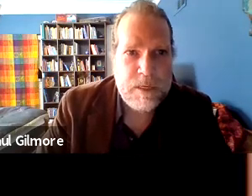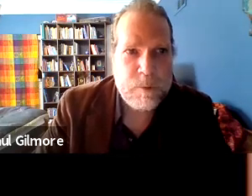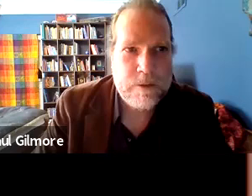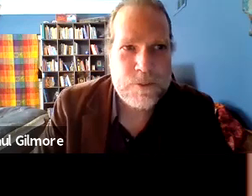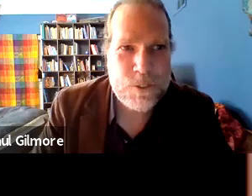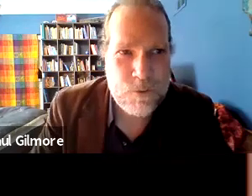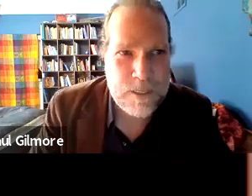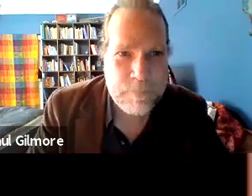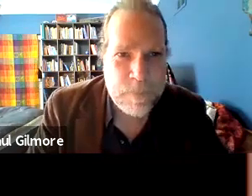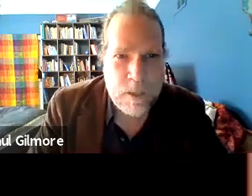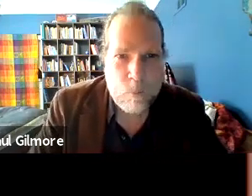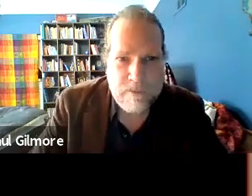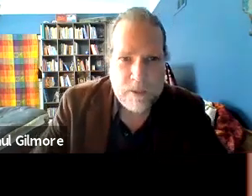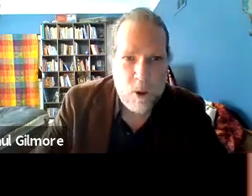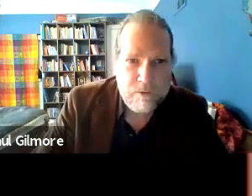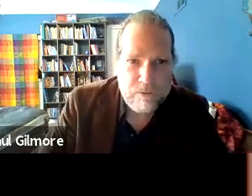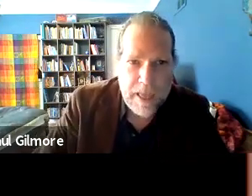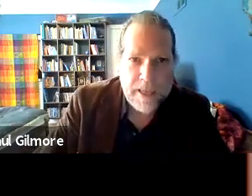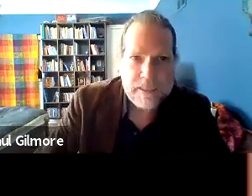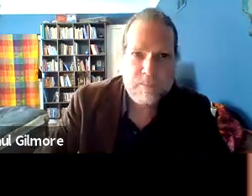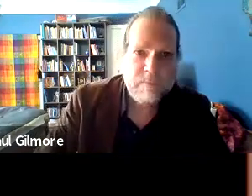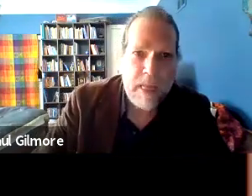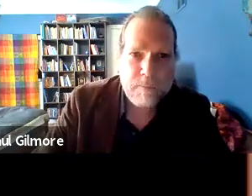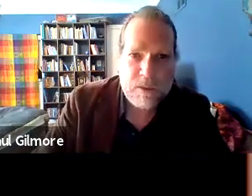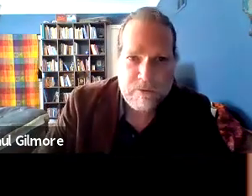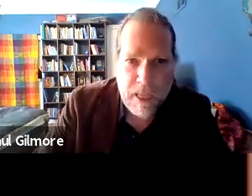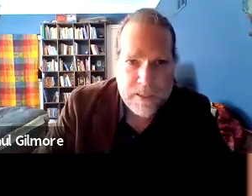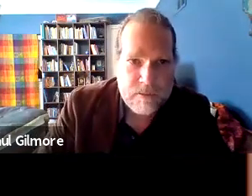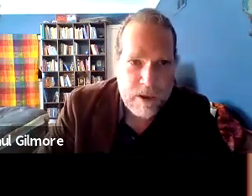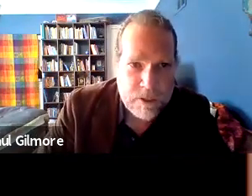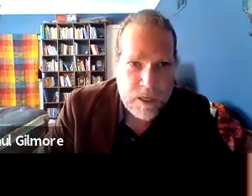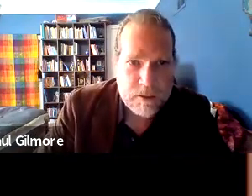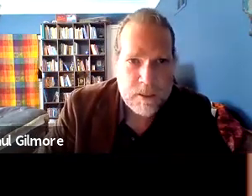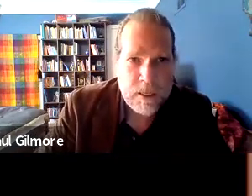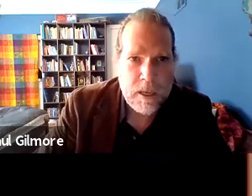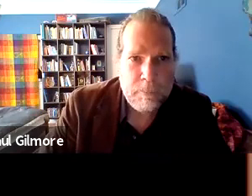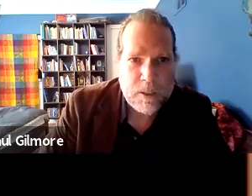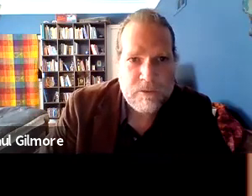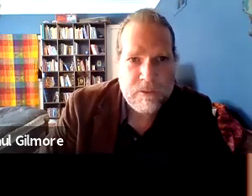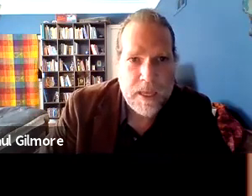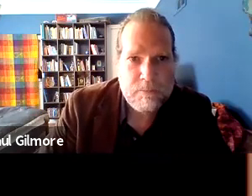the people in the street, waving no flags flag but the flags of every color. Butterfly